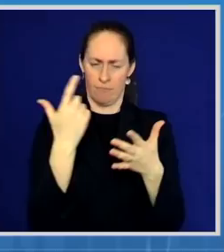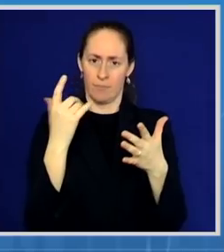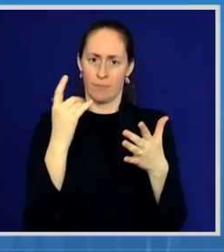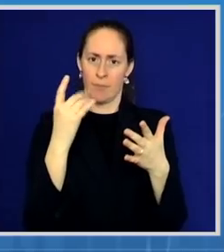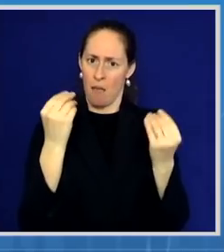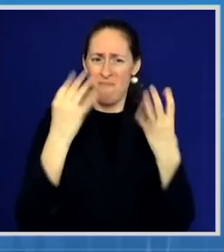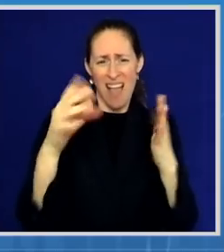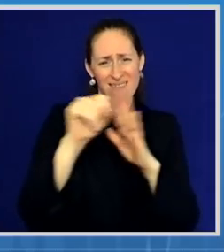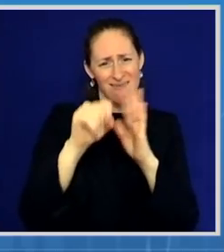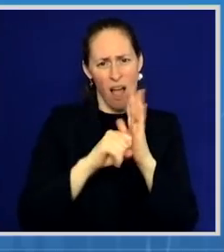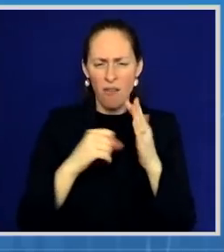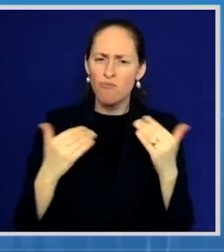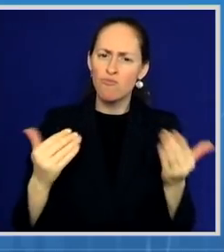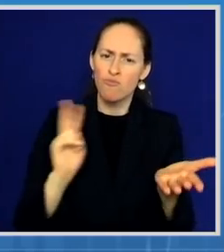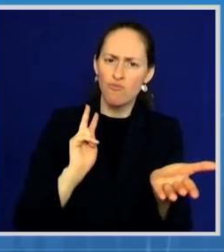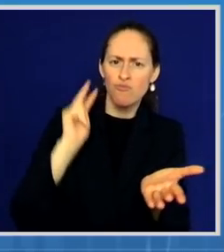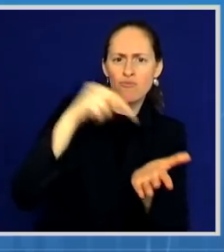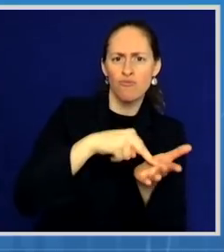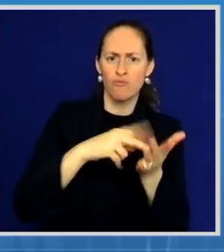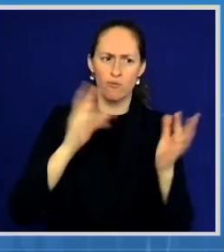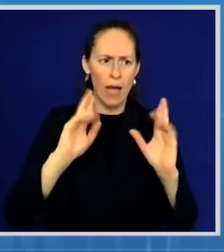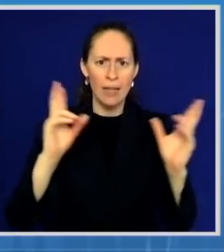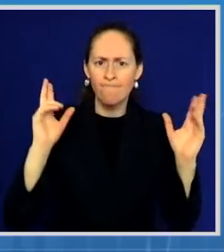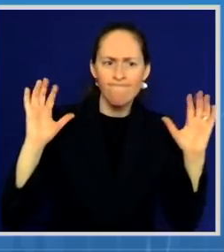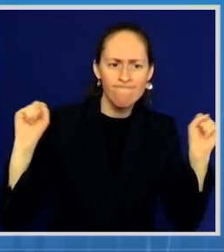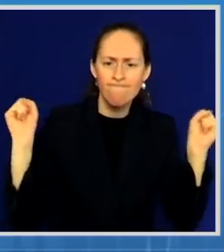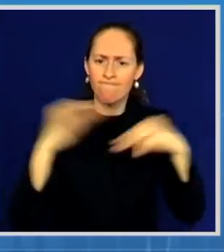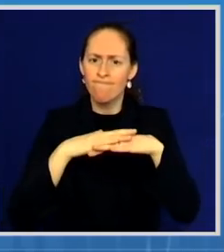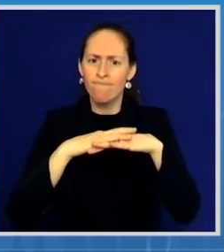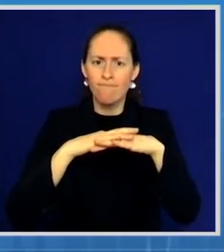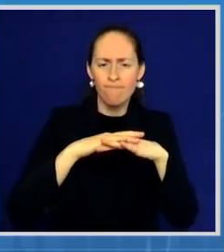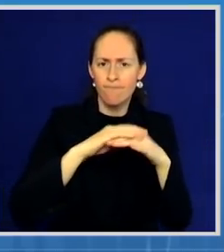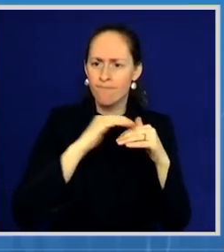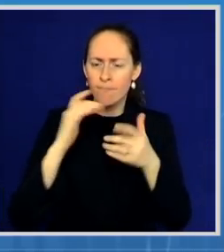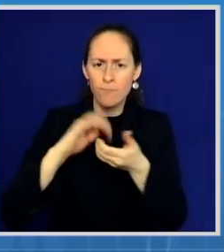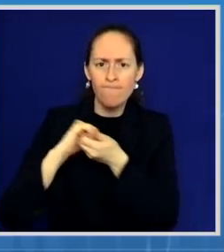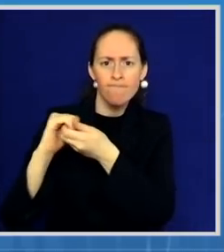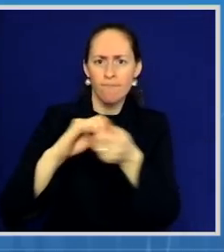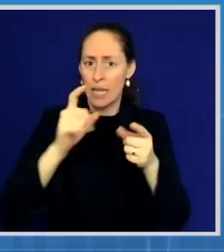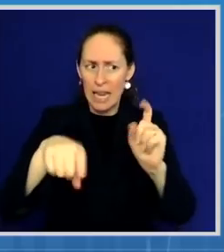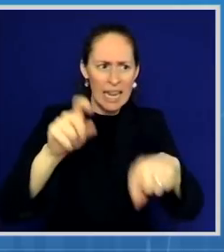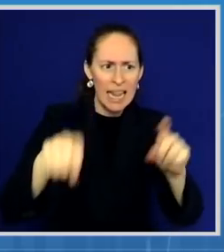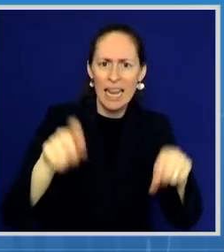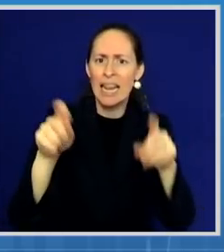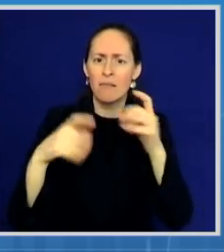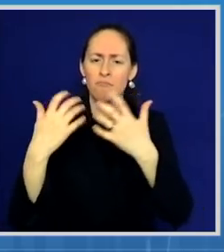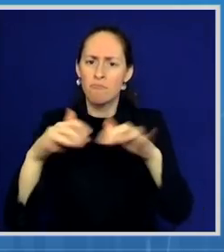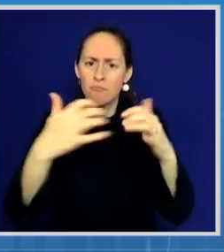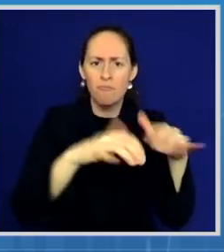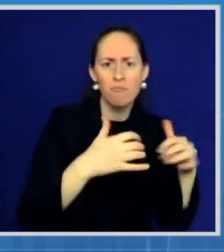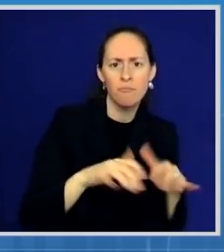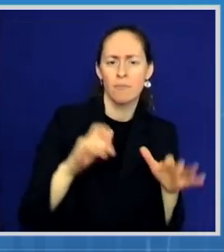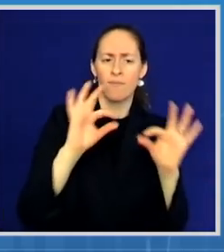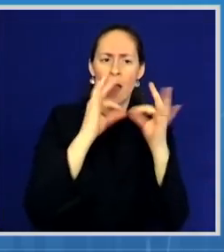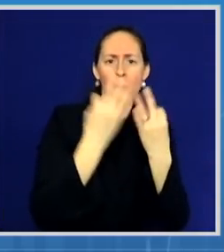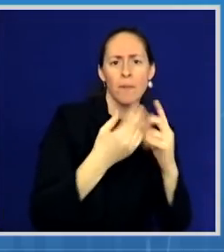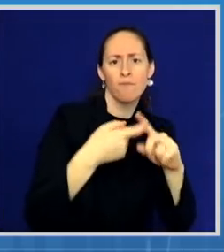When each of us needs to look around in our communities and our families and our circle of friends and ask people if they have a plan to get vaccinated.